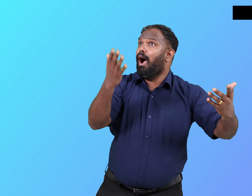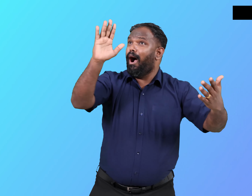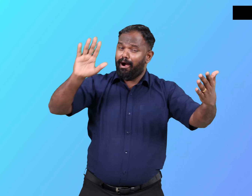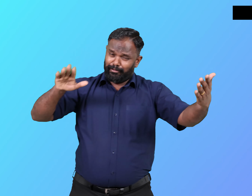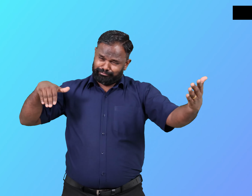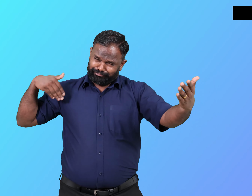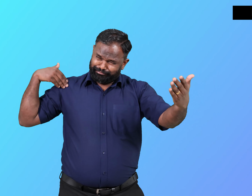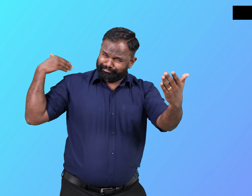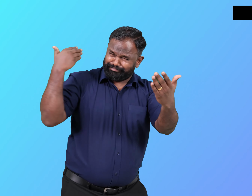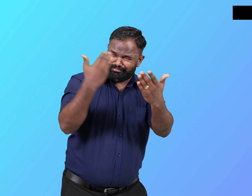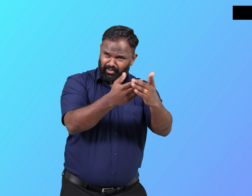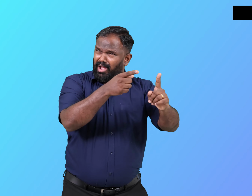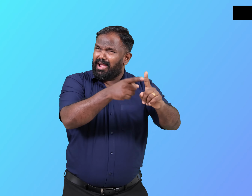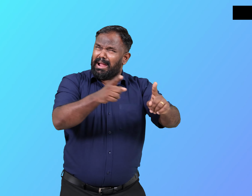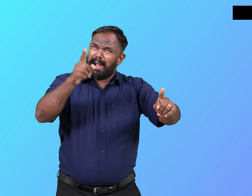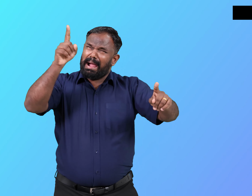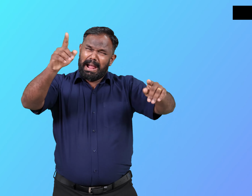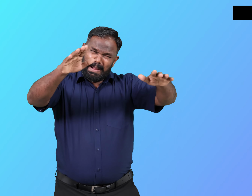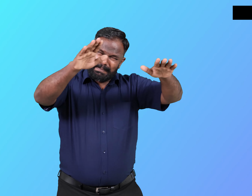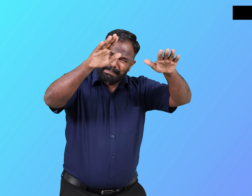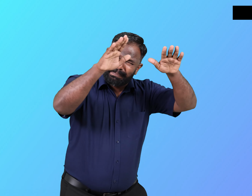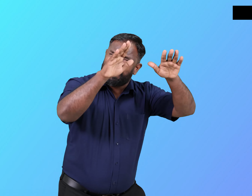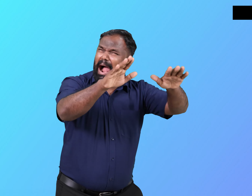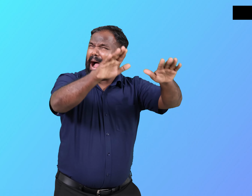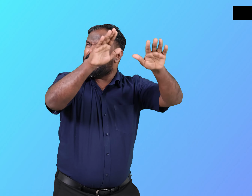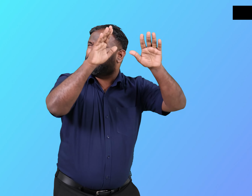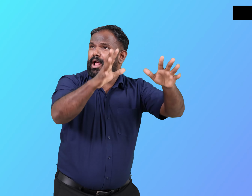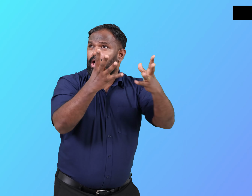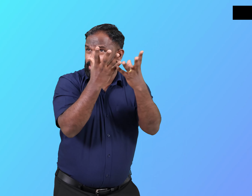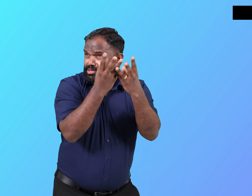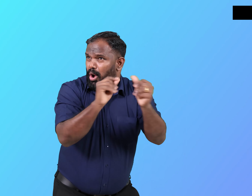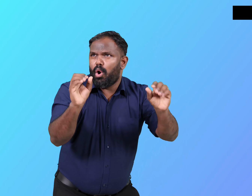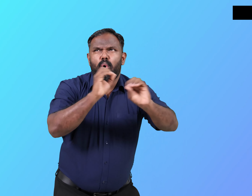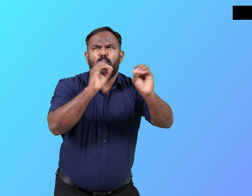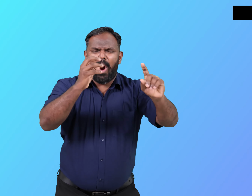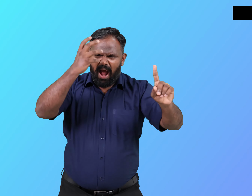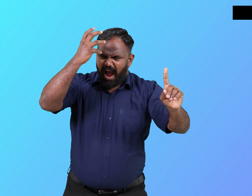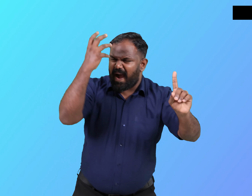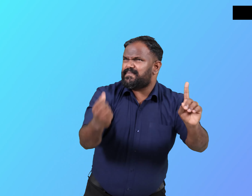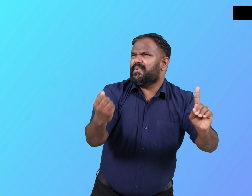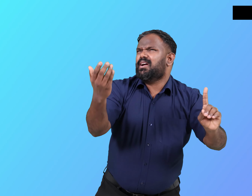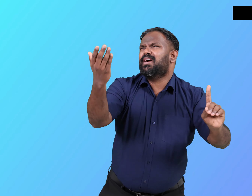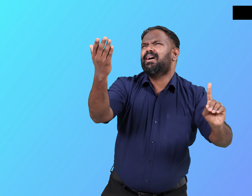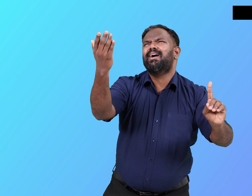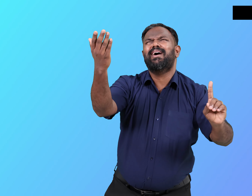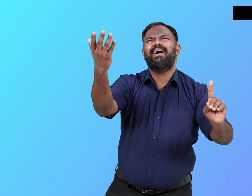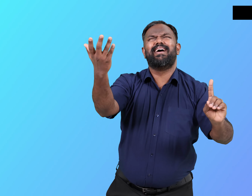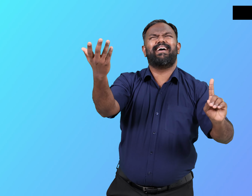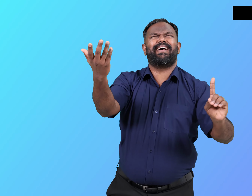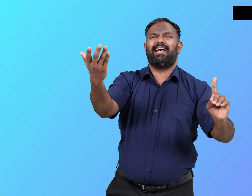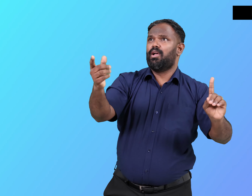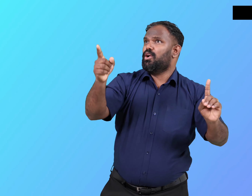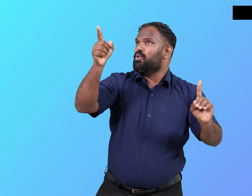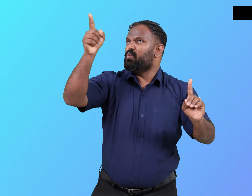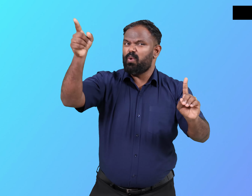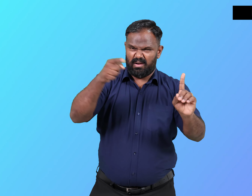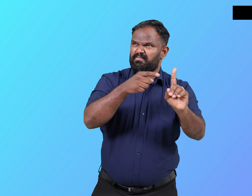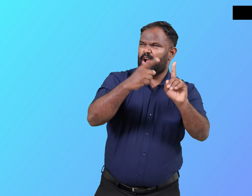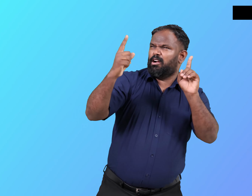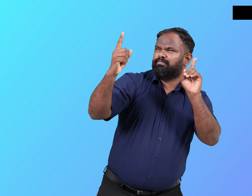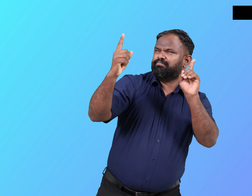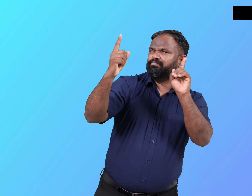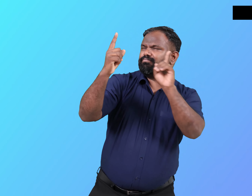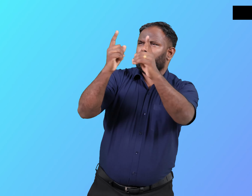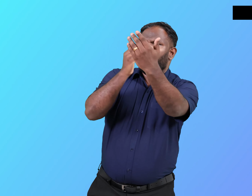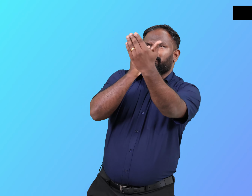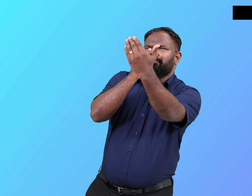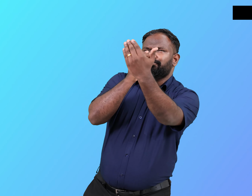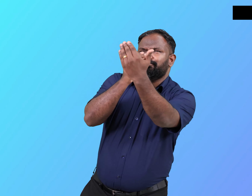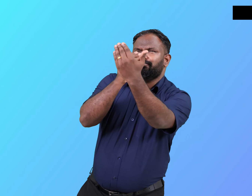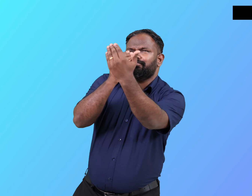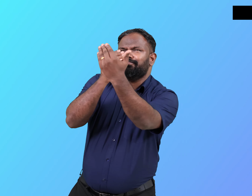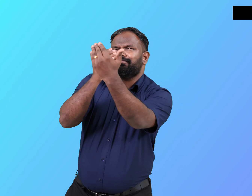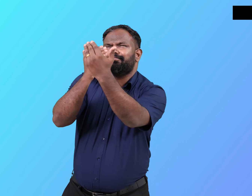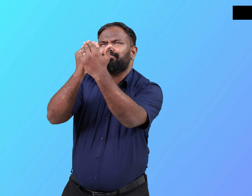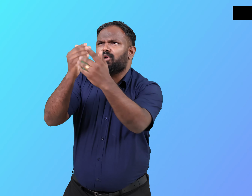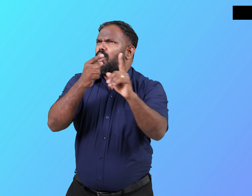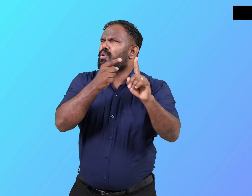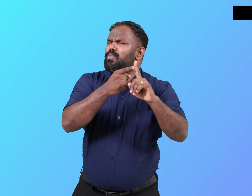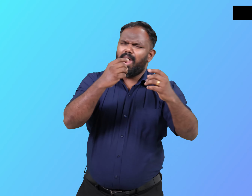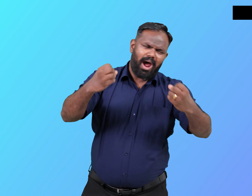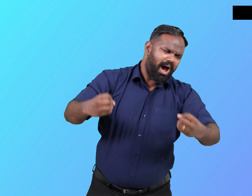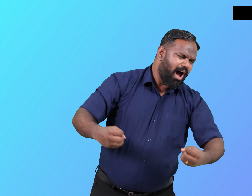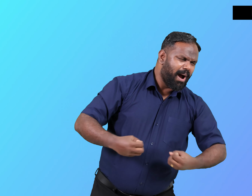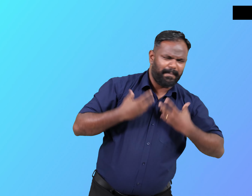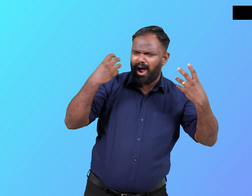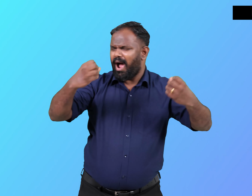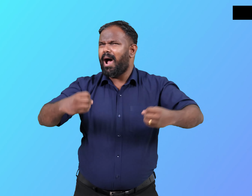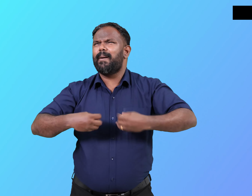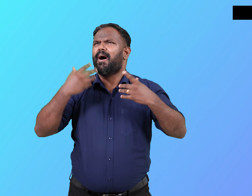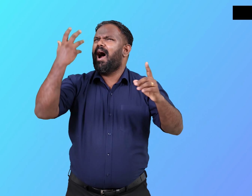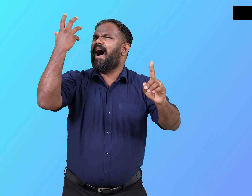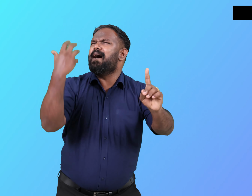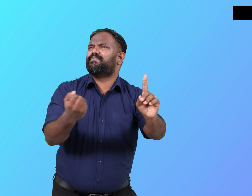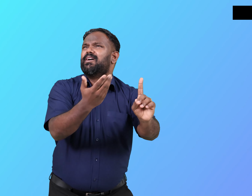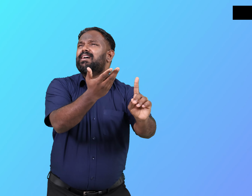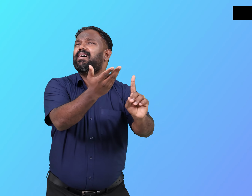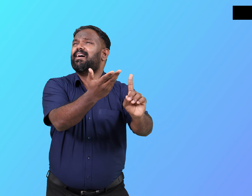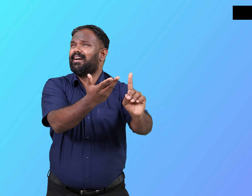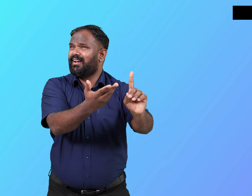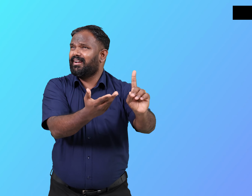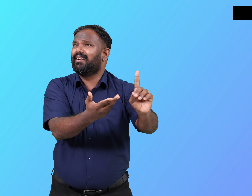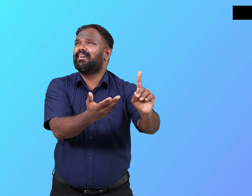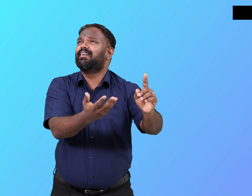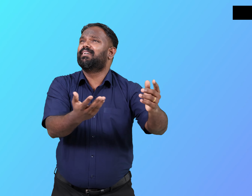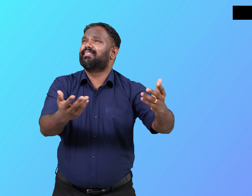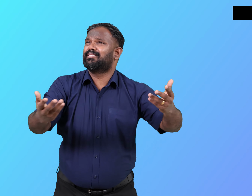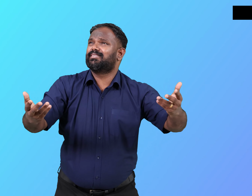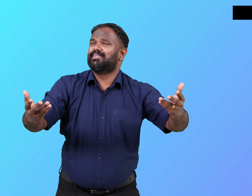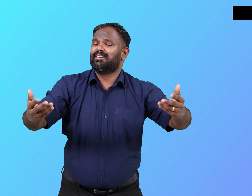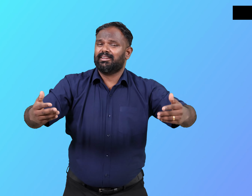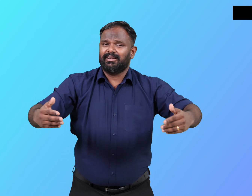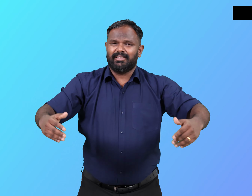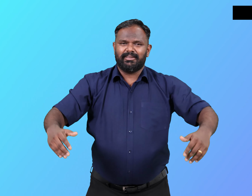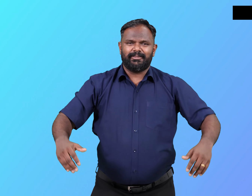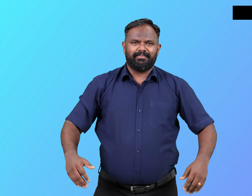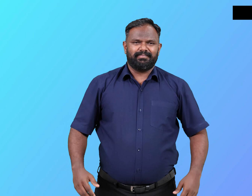You have given him blessings that will last forever. You have given him the joy of being near you.